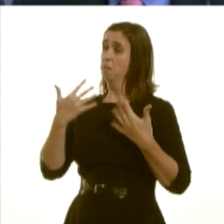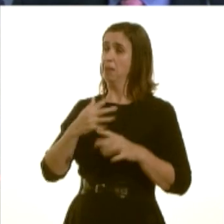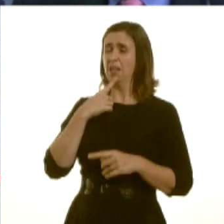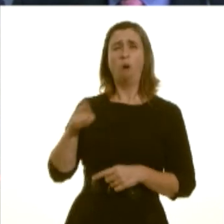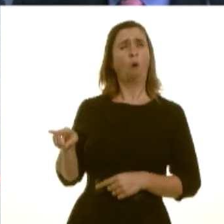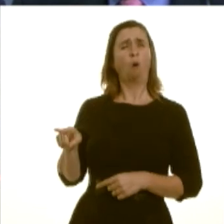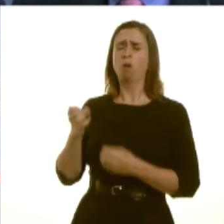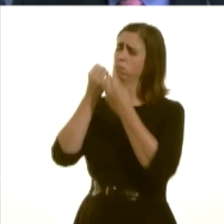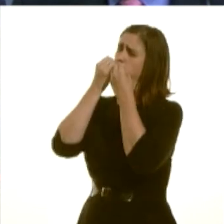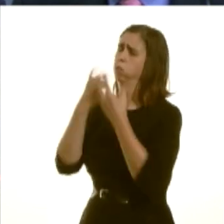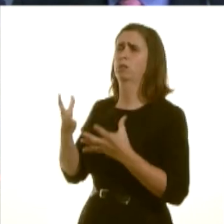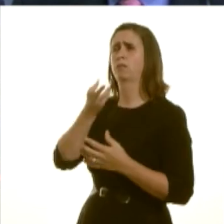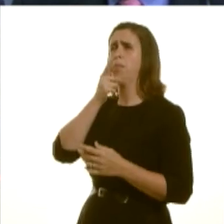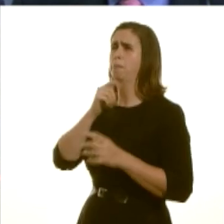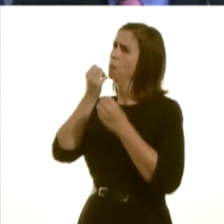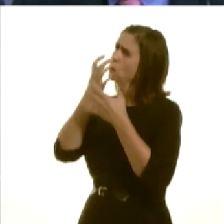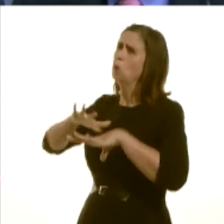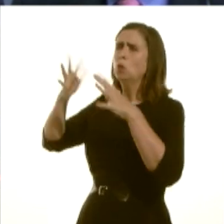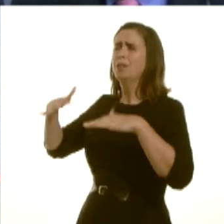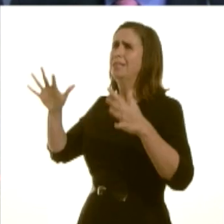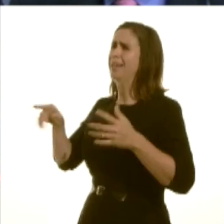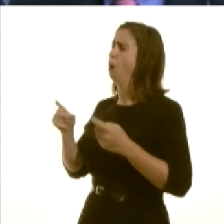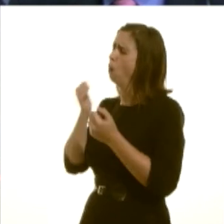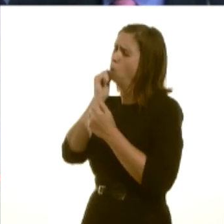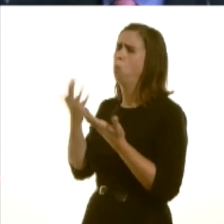beauty, the wonderful people, the great hospitality’ when you come to Wales.